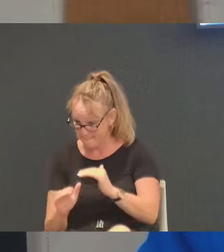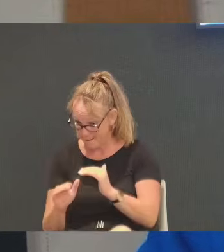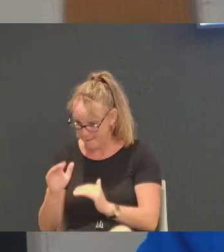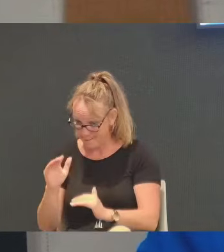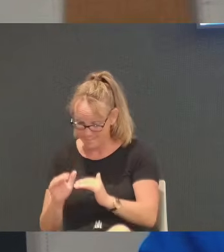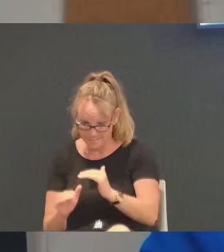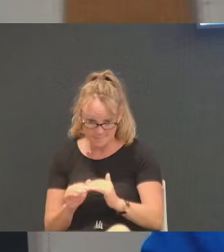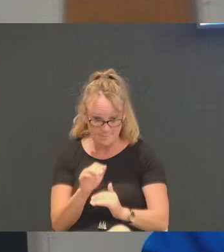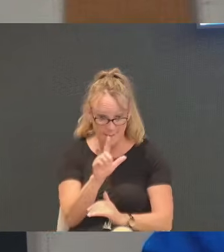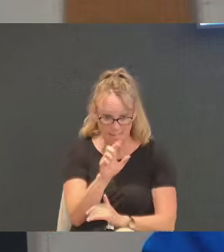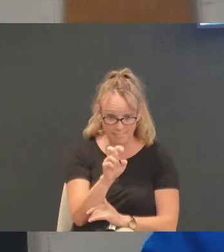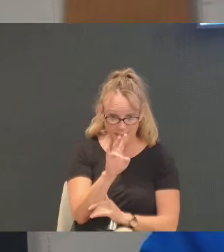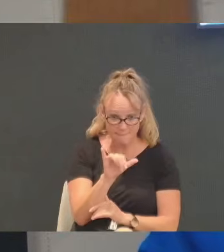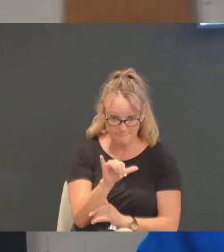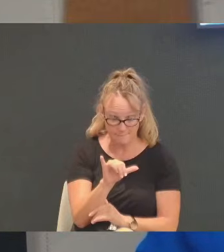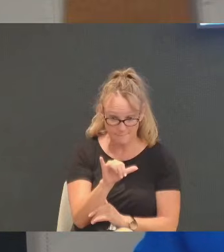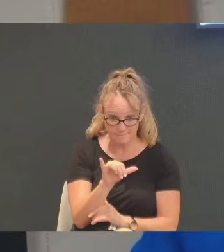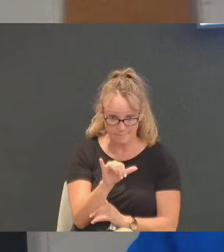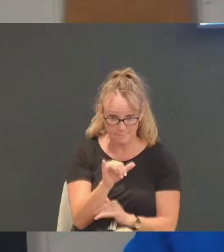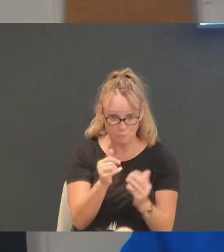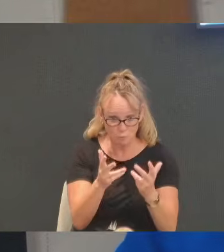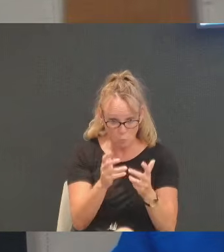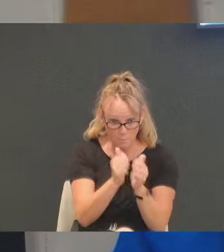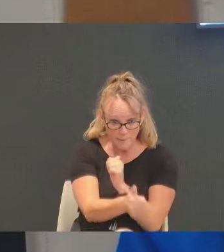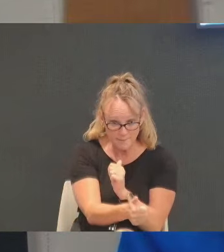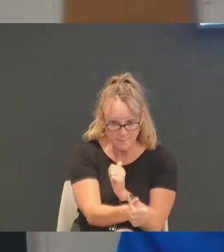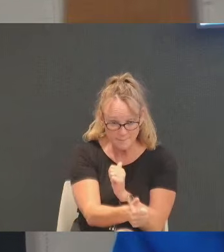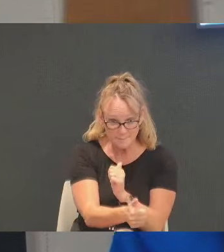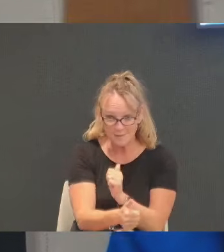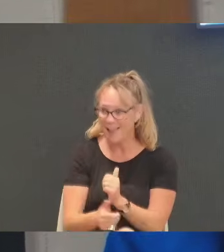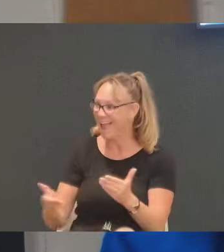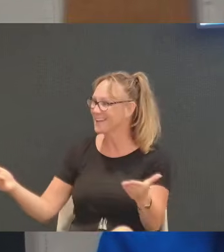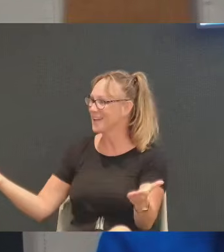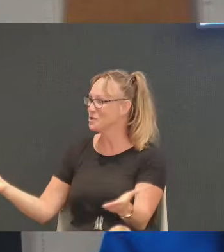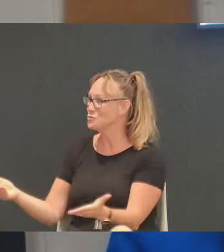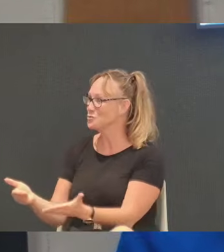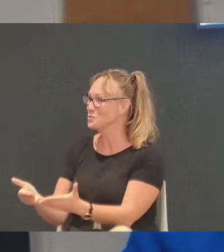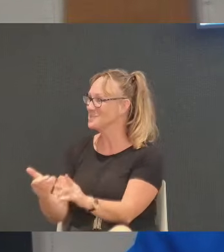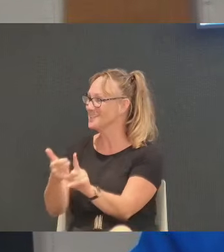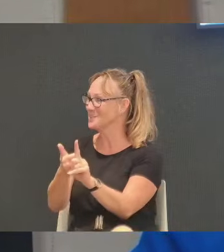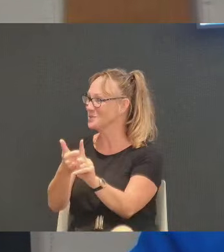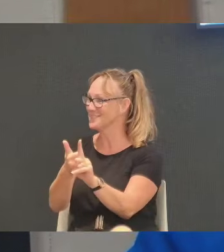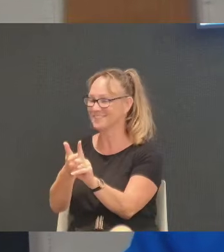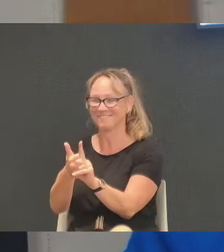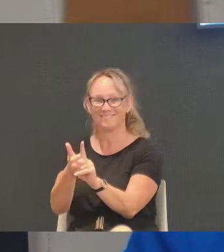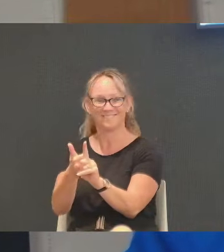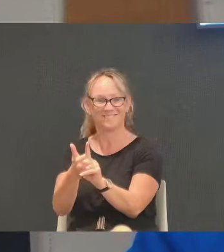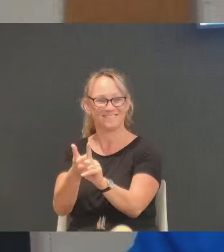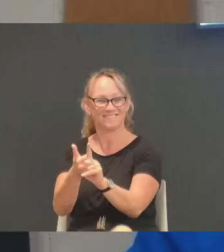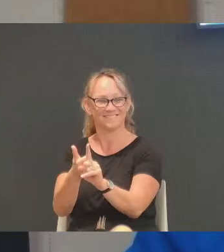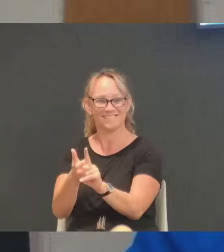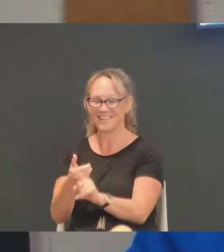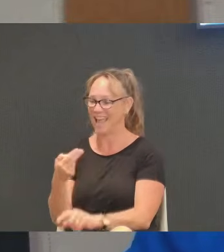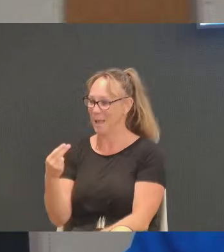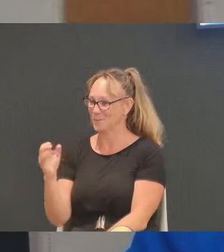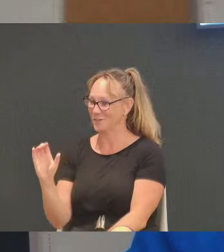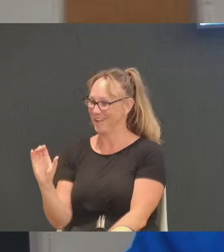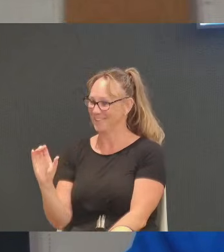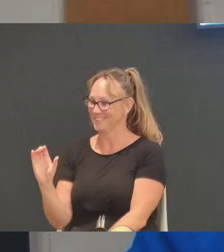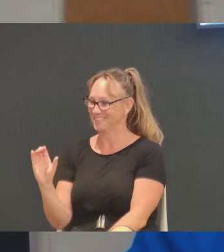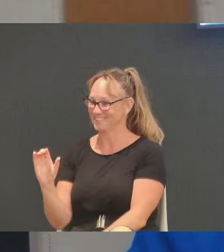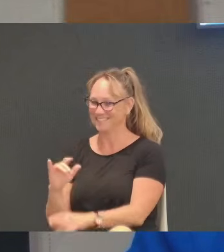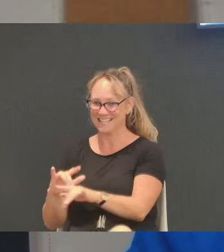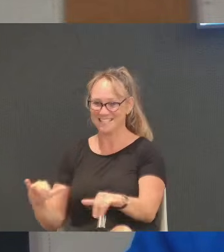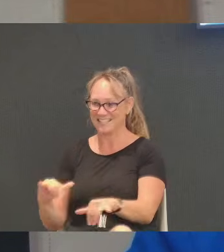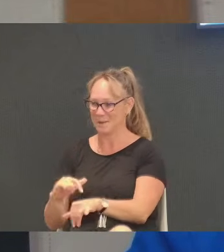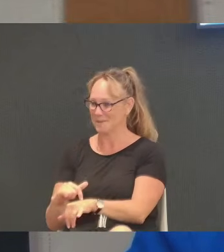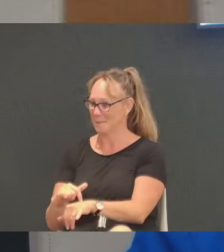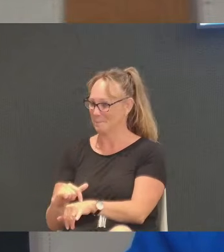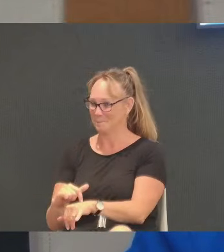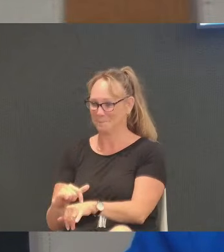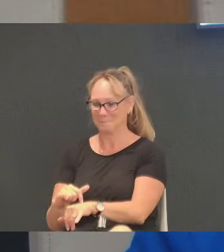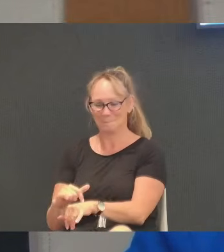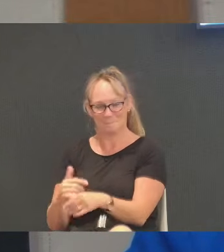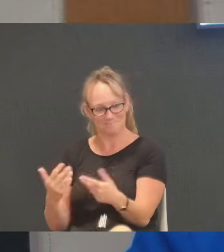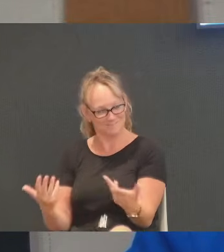done and introducing yourself to Hamilton County. And they've got to be done simultaneously because